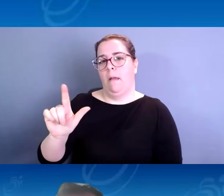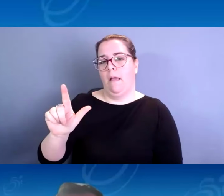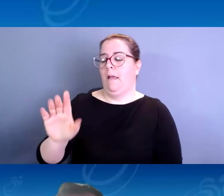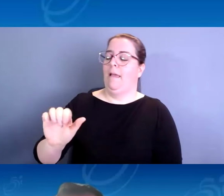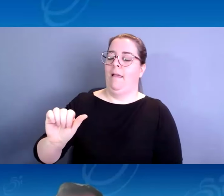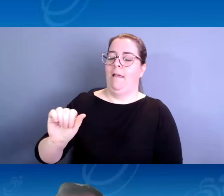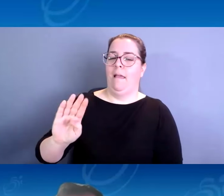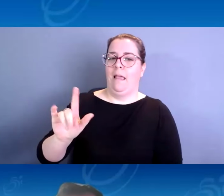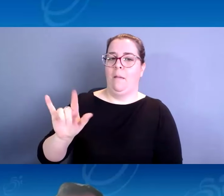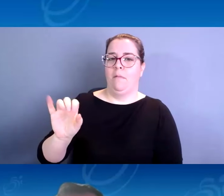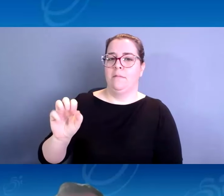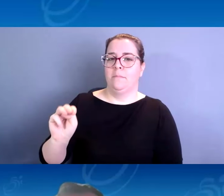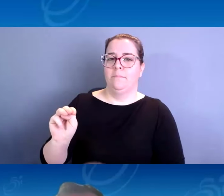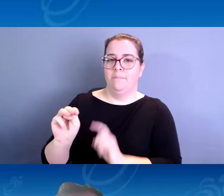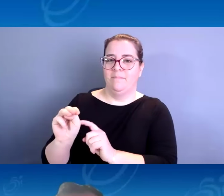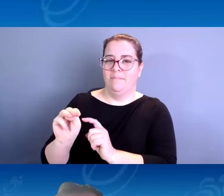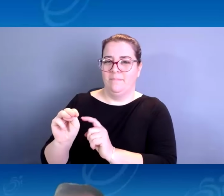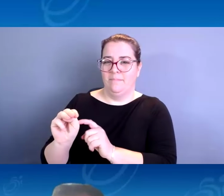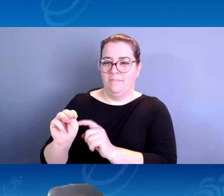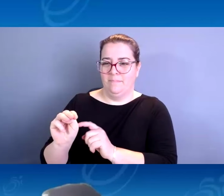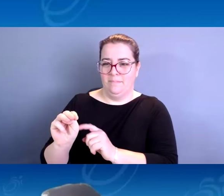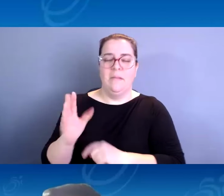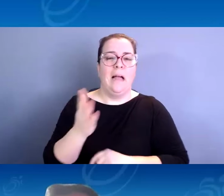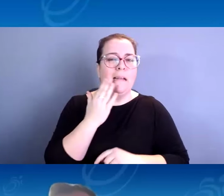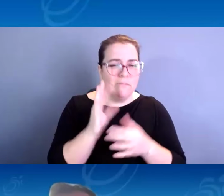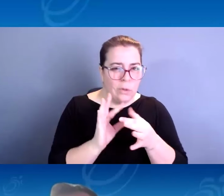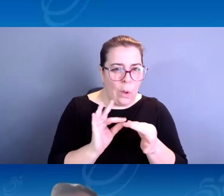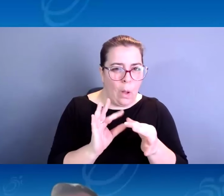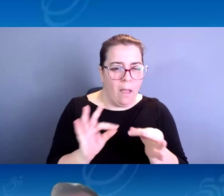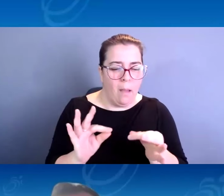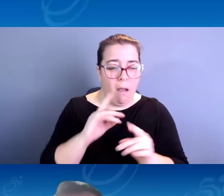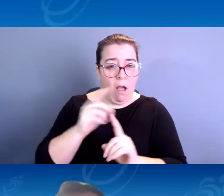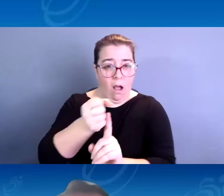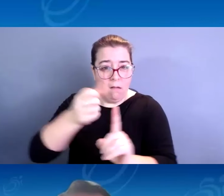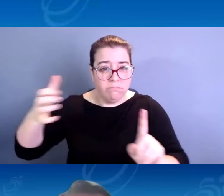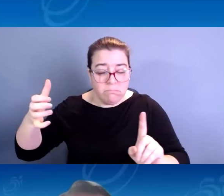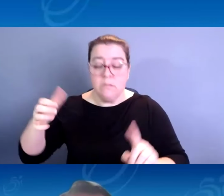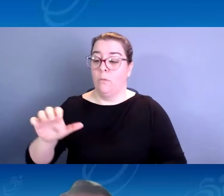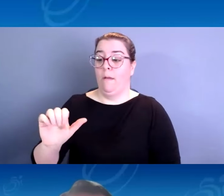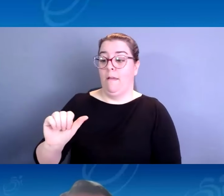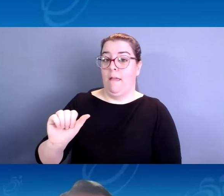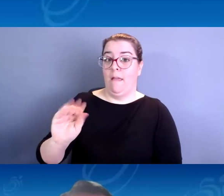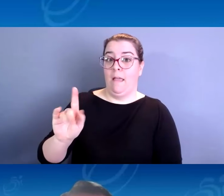some of the other panelists have talked about it, but ableism and by my definition, I guess, is that unconscious belief